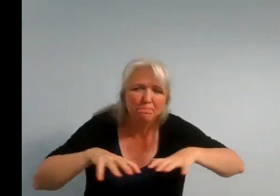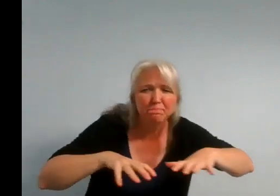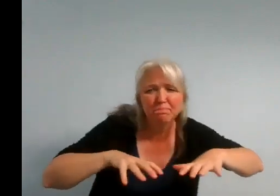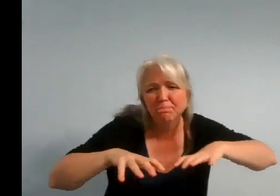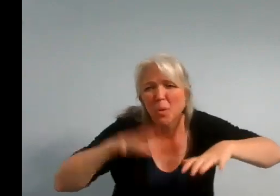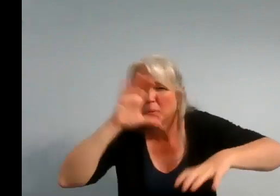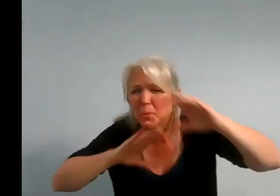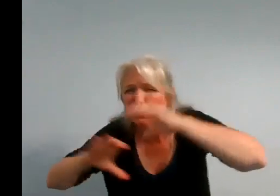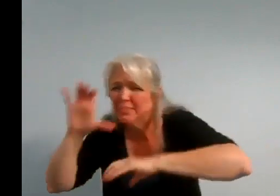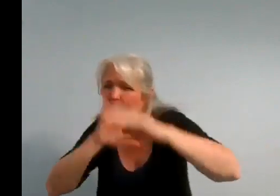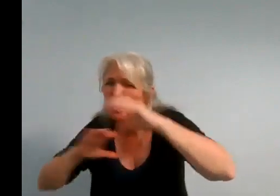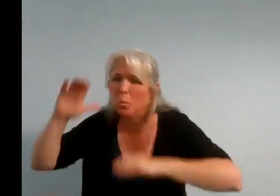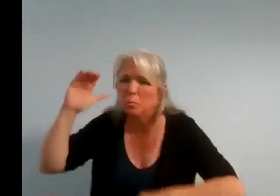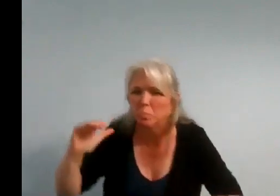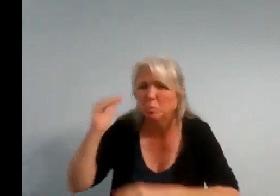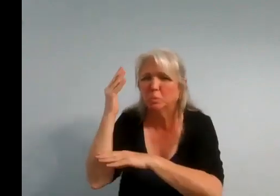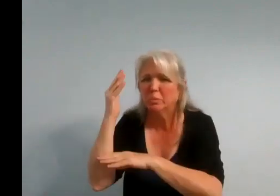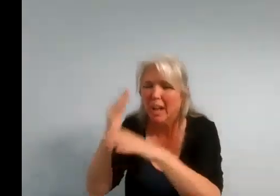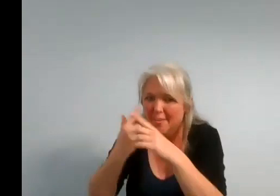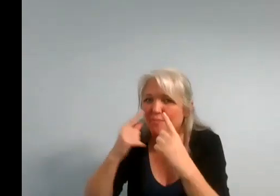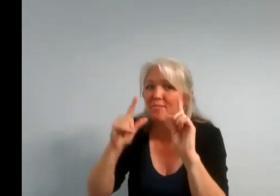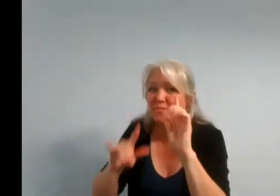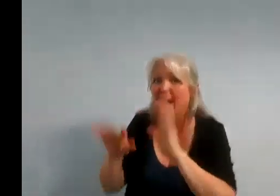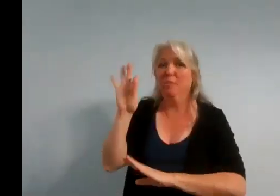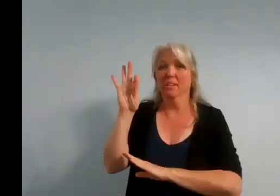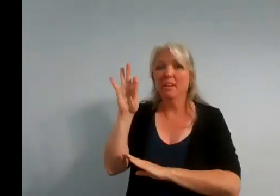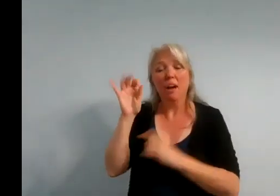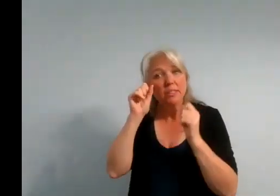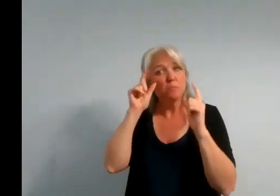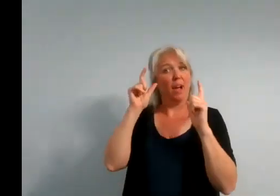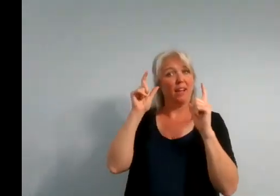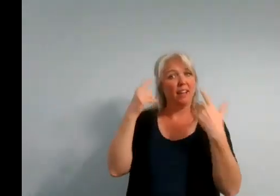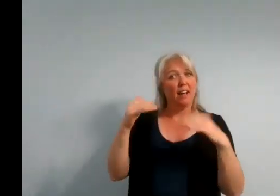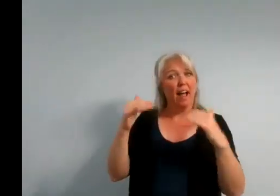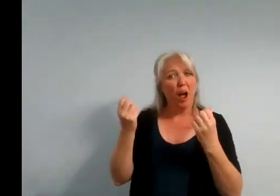searching for it. And when I found it, I was surprised at how much it had grown.